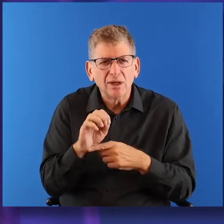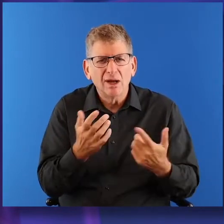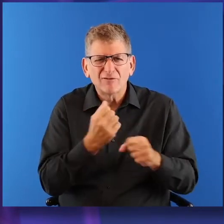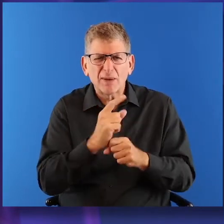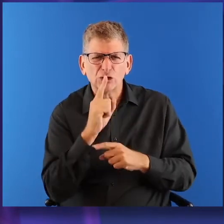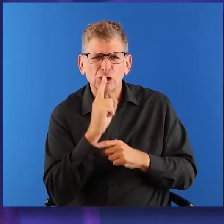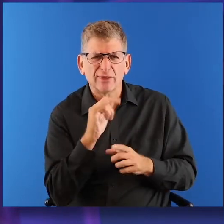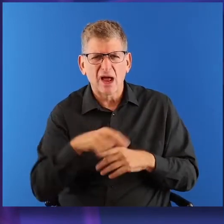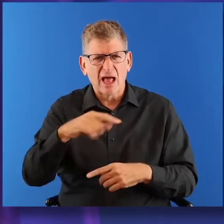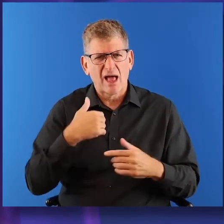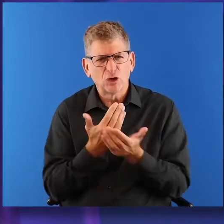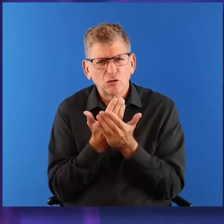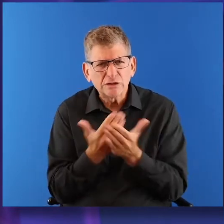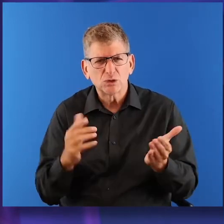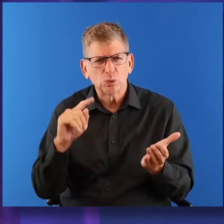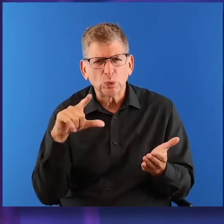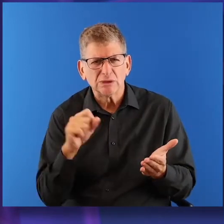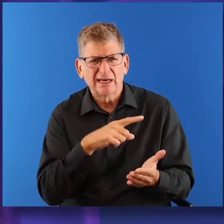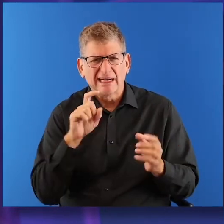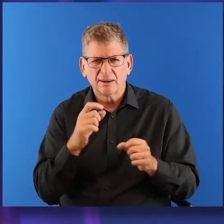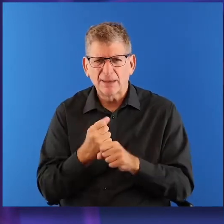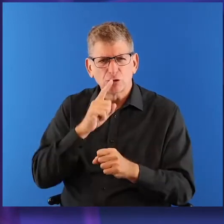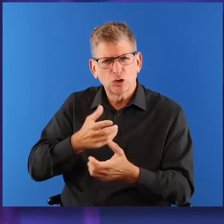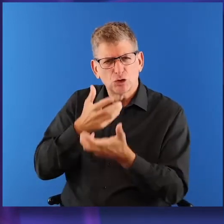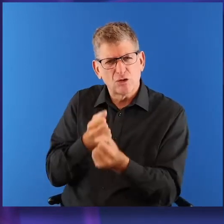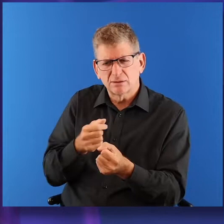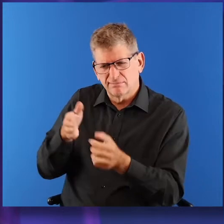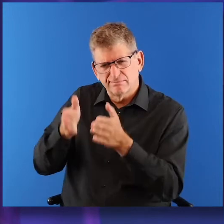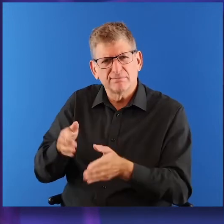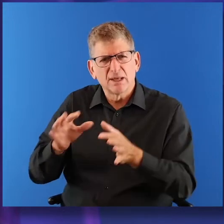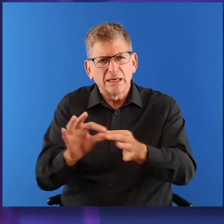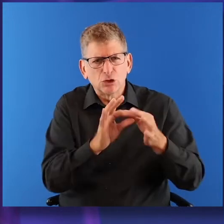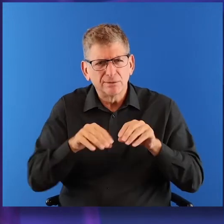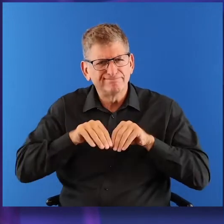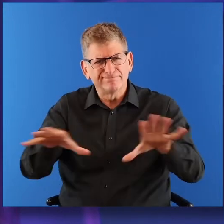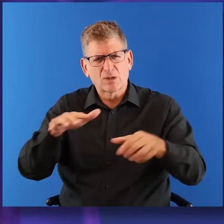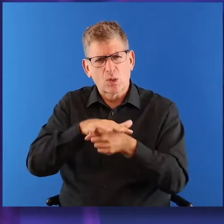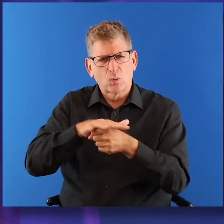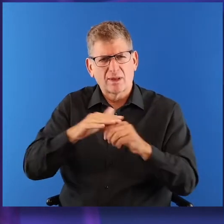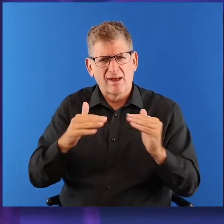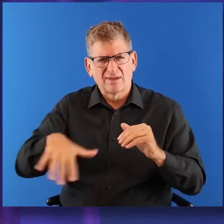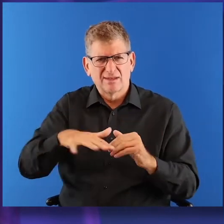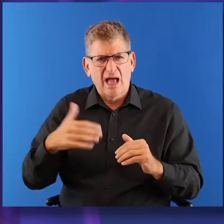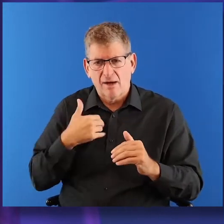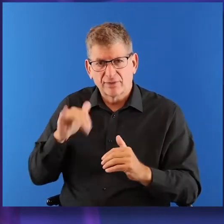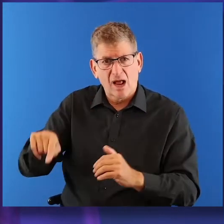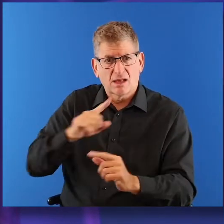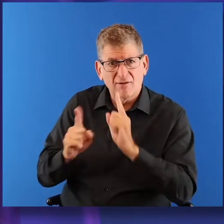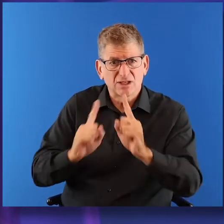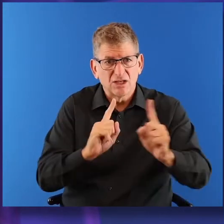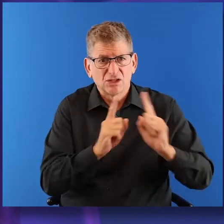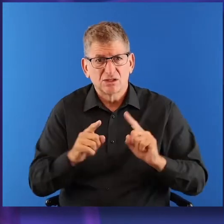These people from community, in community doing the work. Again, with seamless public health messaging at the local, state,